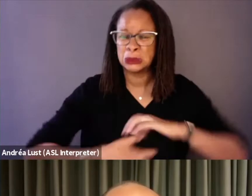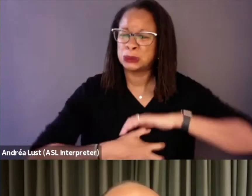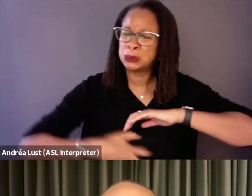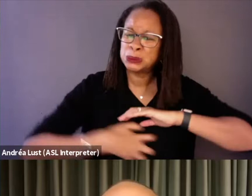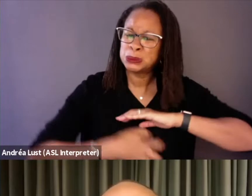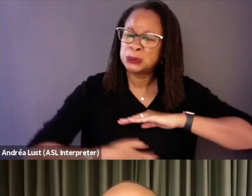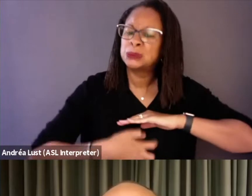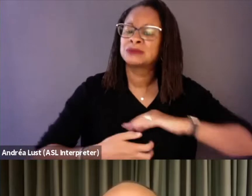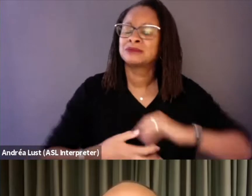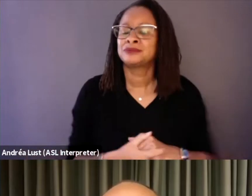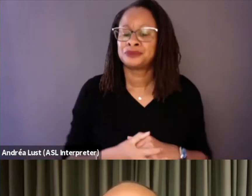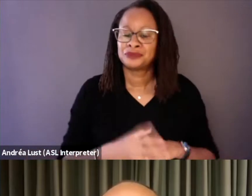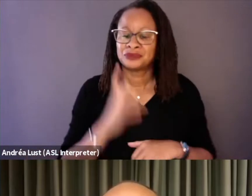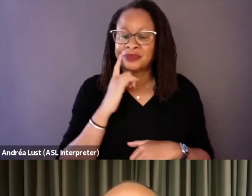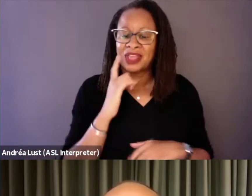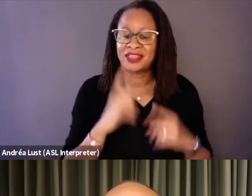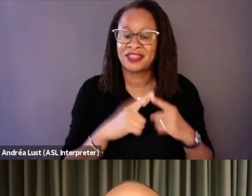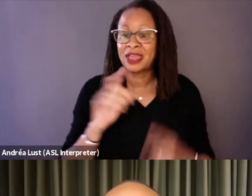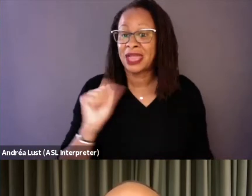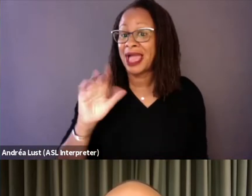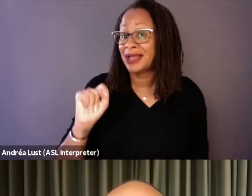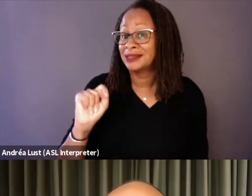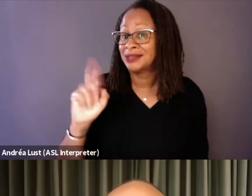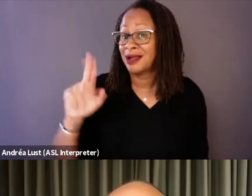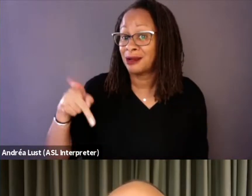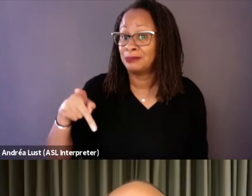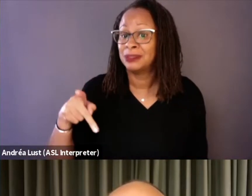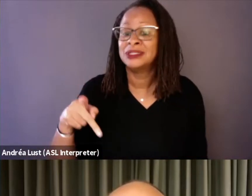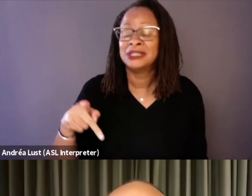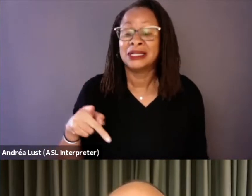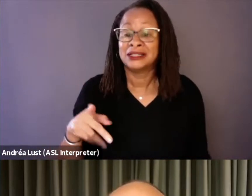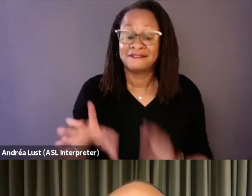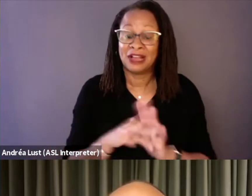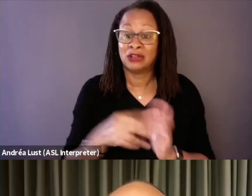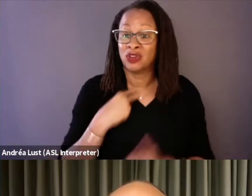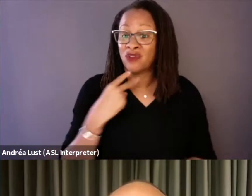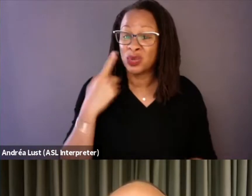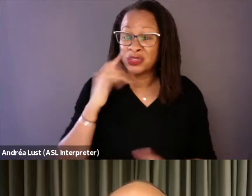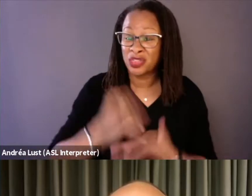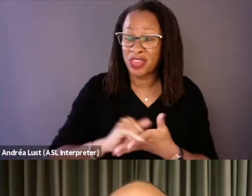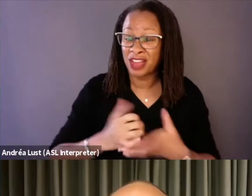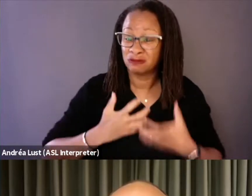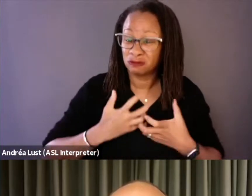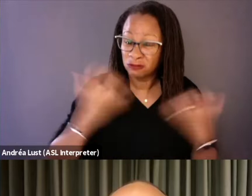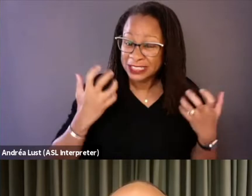I think when ACT UP founded, it found a voice for that rage and not frustration with the government,